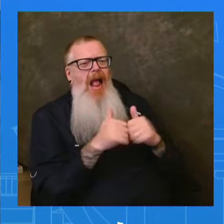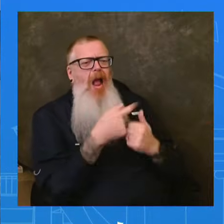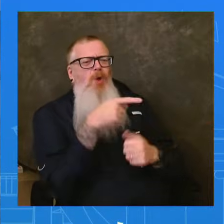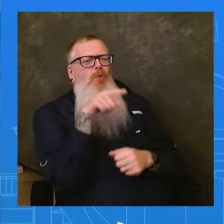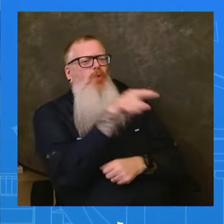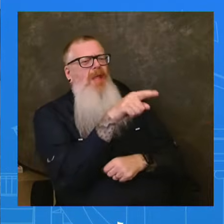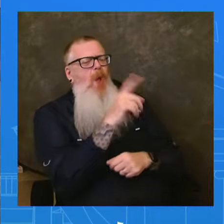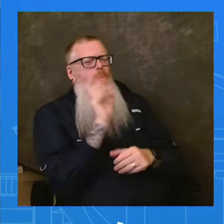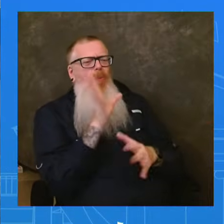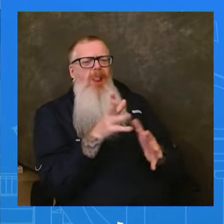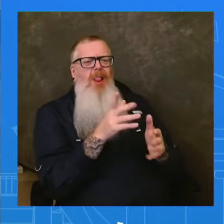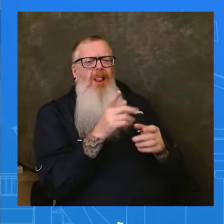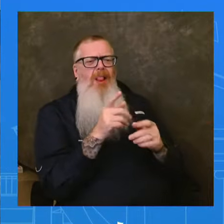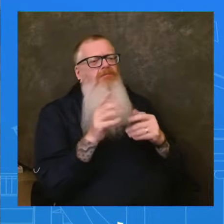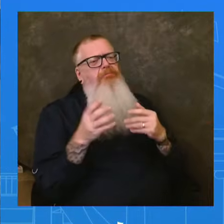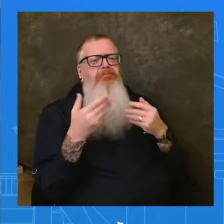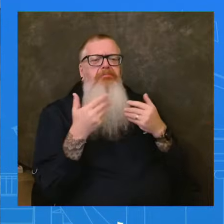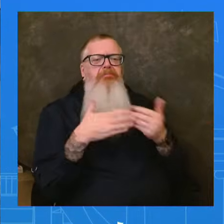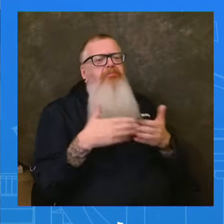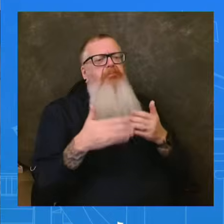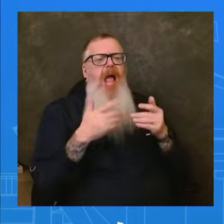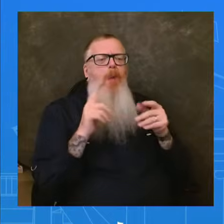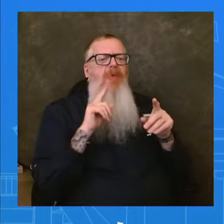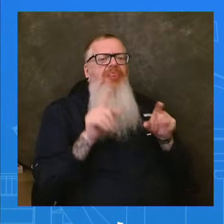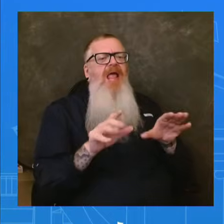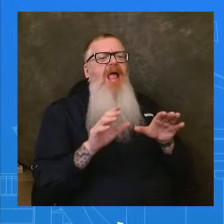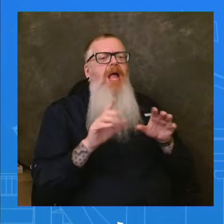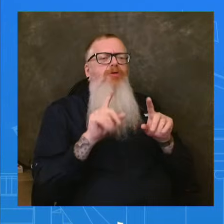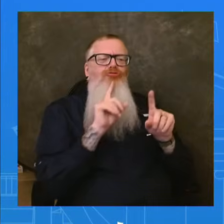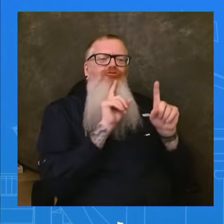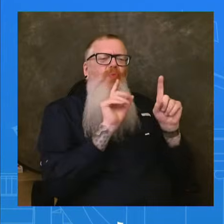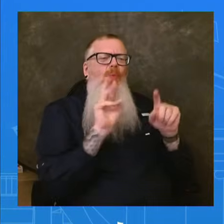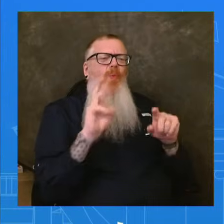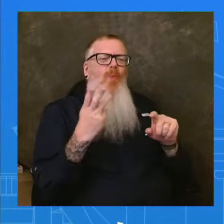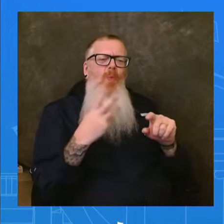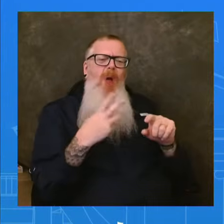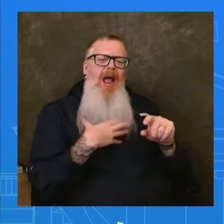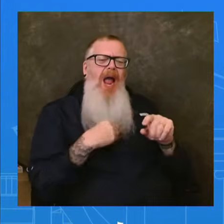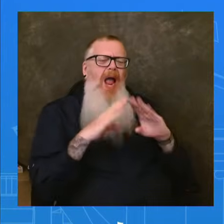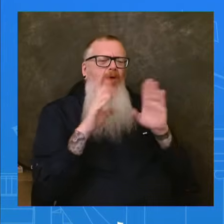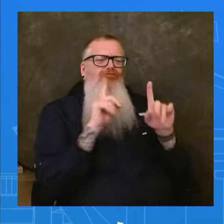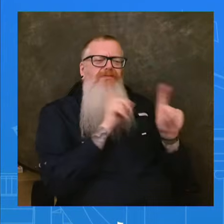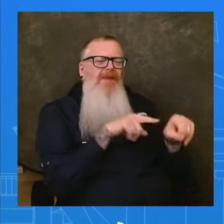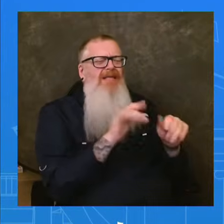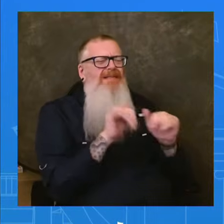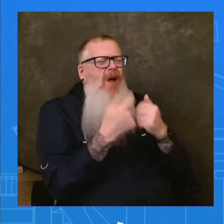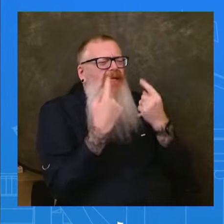our aims in Lebanon"? Ms. Jean-Pierre: Look -- look, I'm going to say what I said moments ago. We do not want to see Gaza --